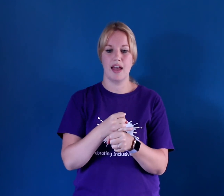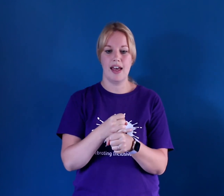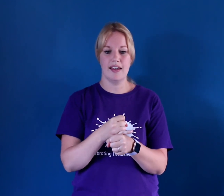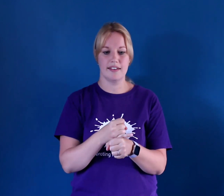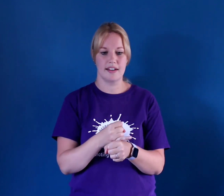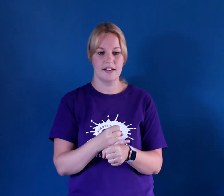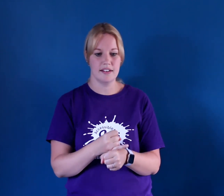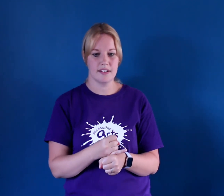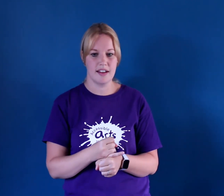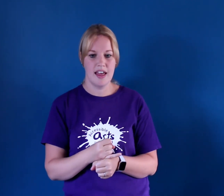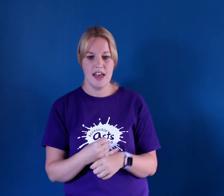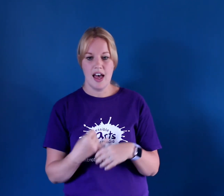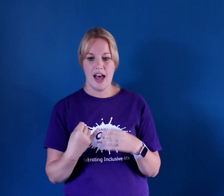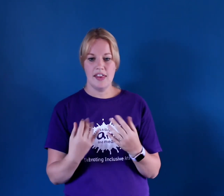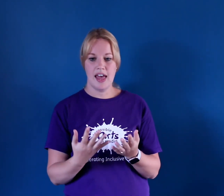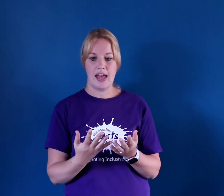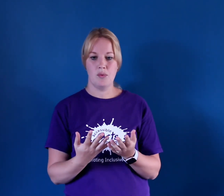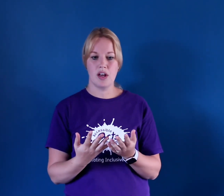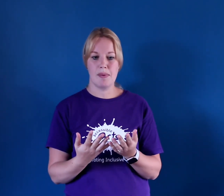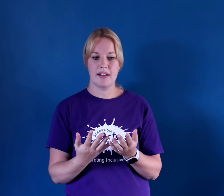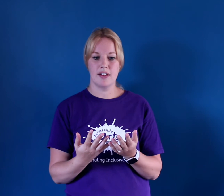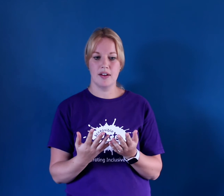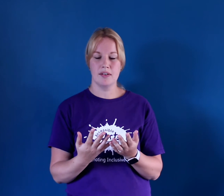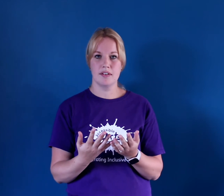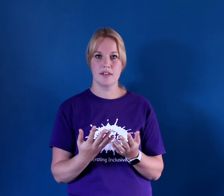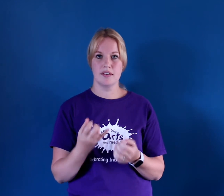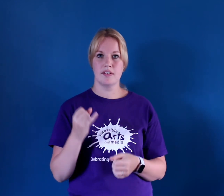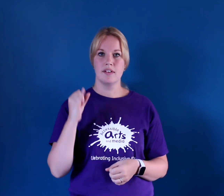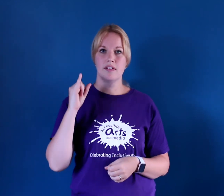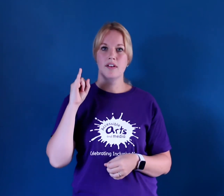Excellent. And then we go back to.